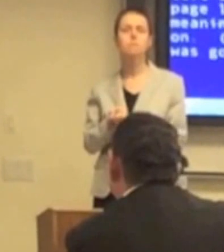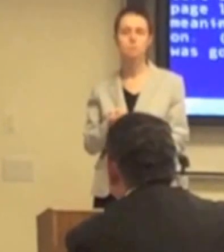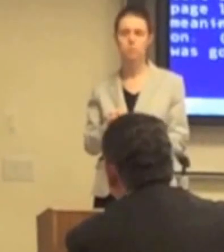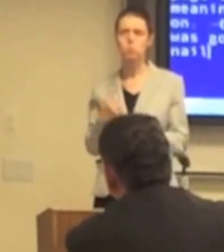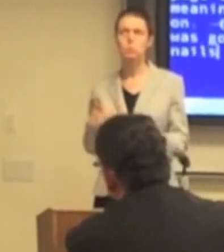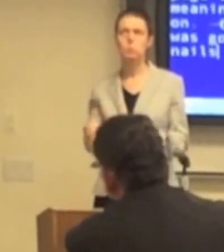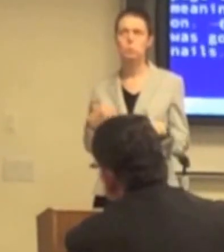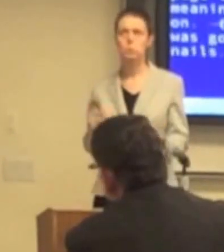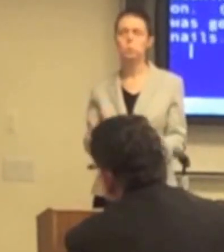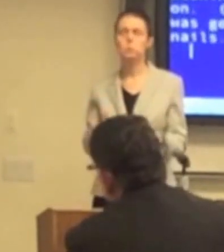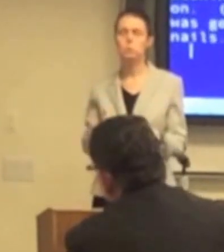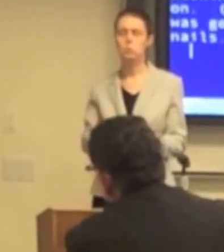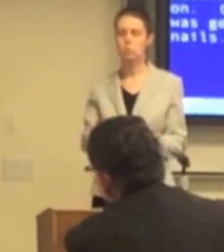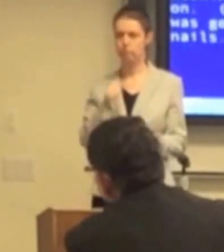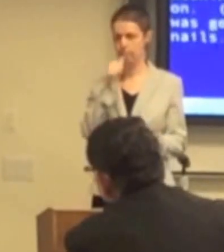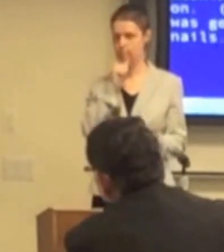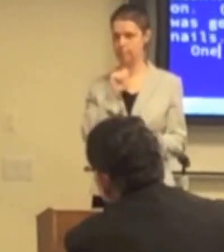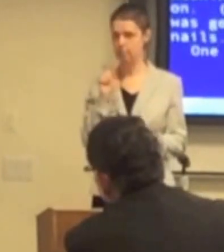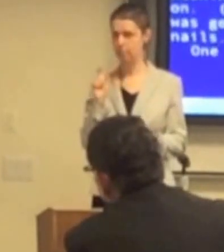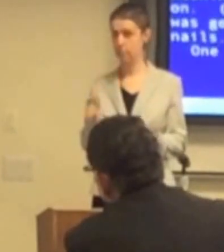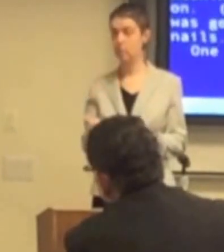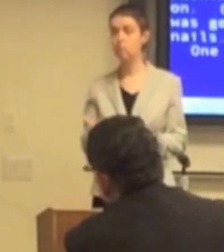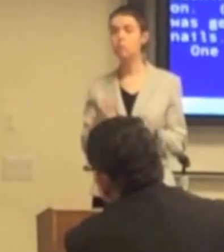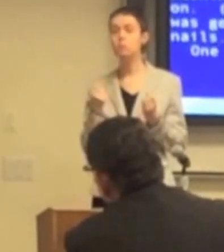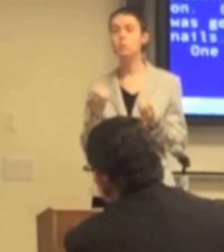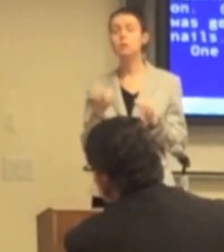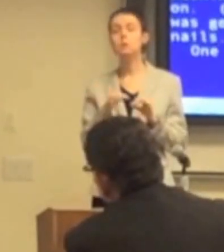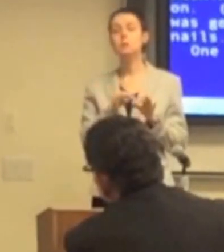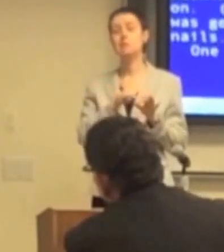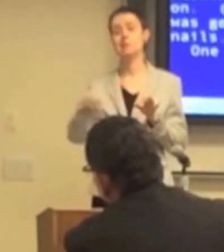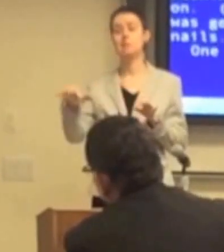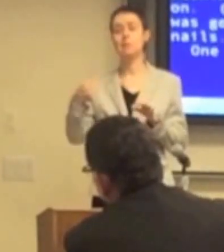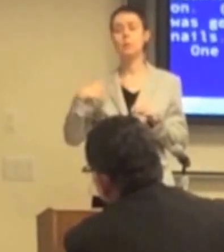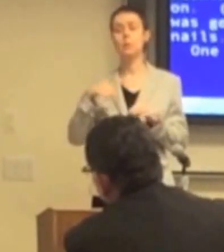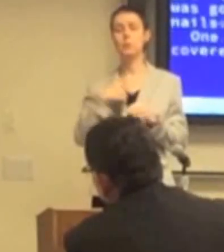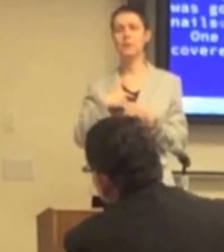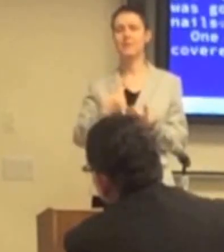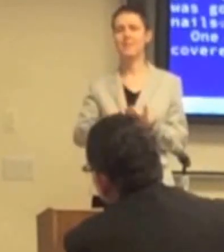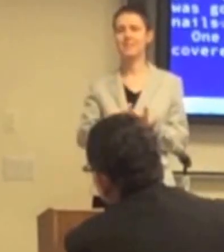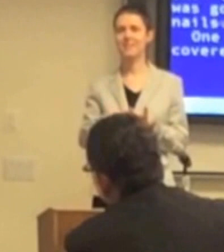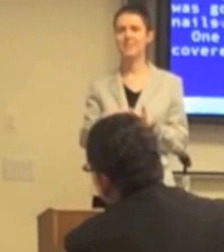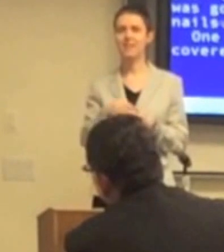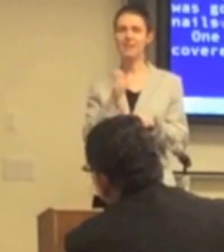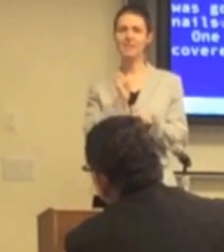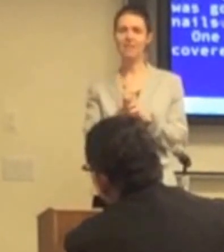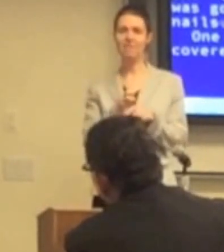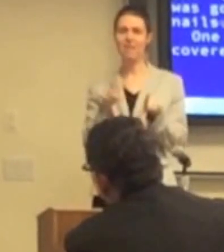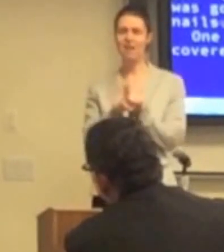One of the many idioms we covered when we're taking classes!